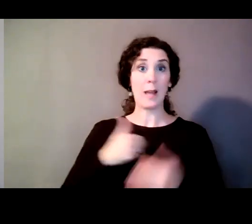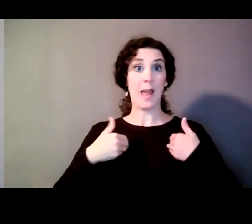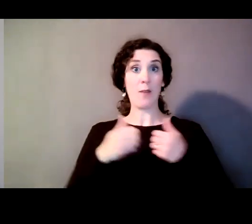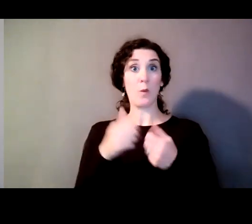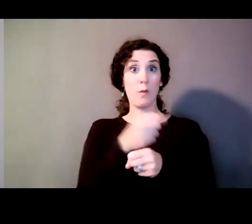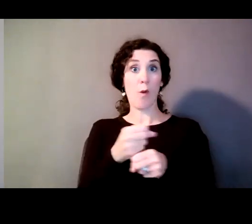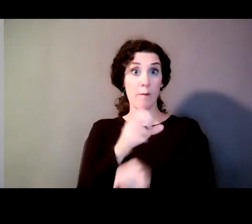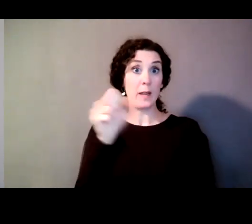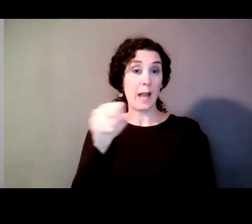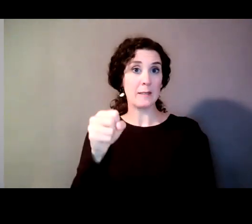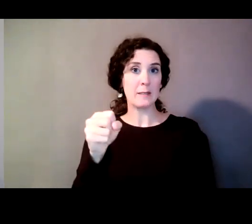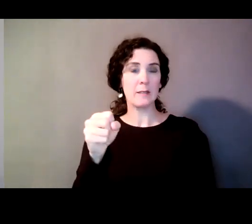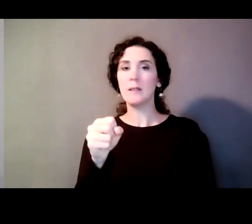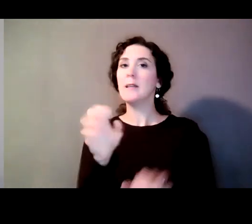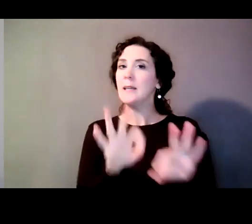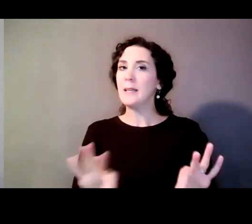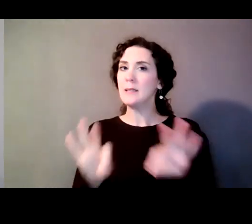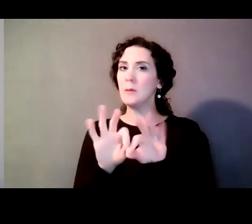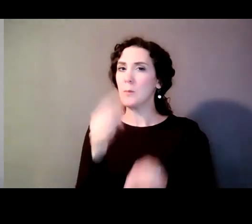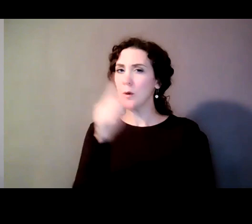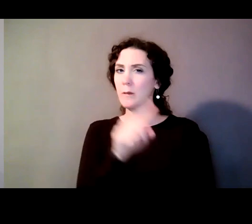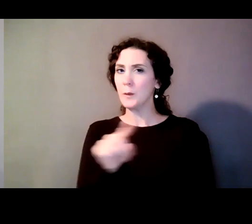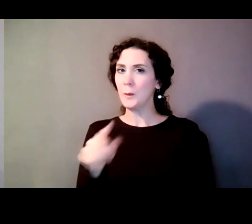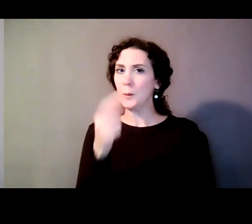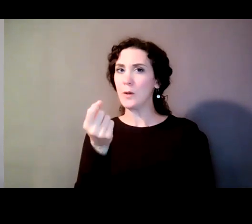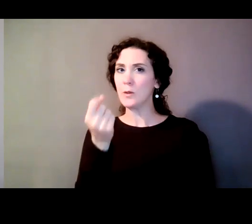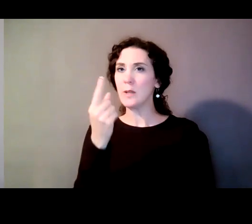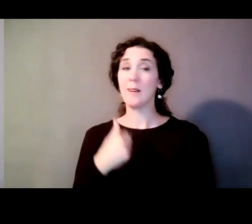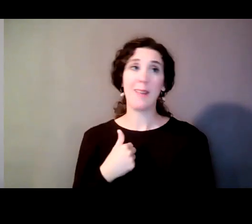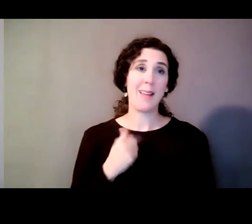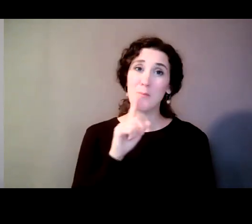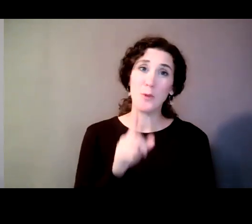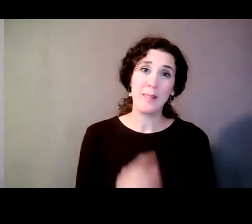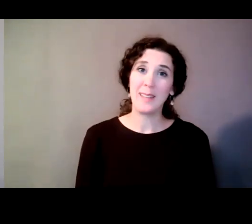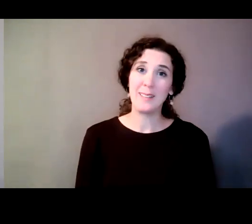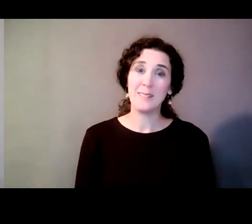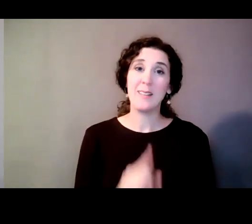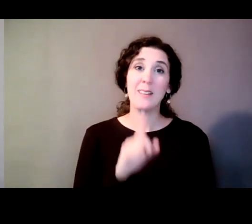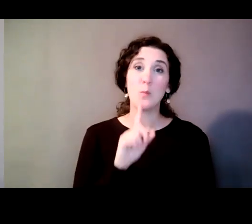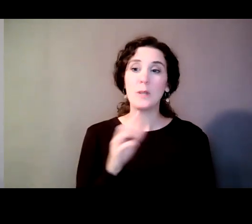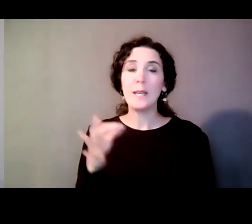it is important for you to understand that I am really an expert consumer.